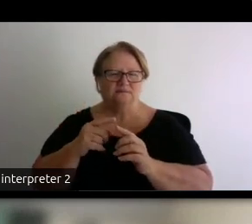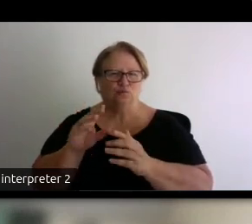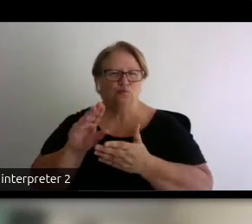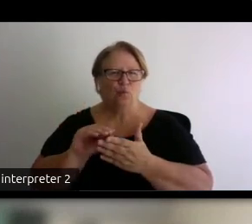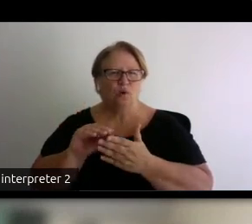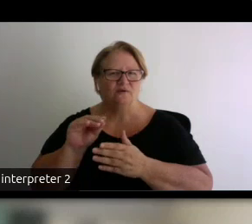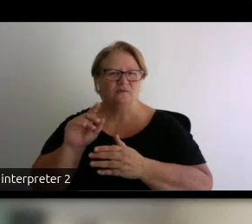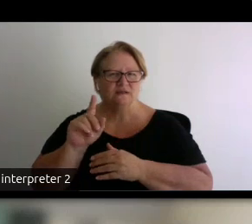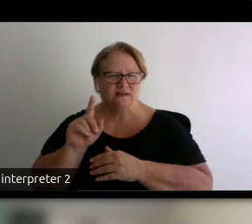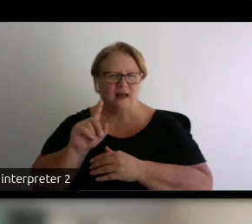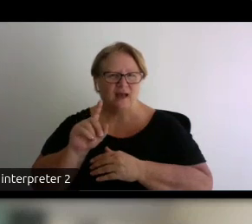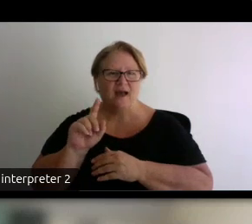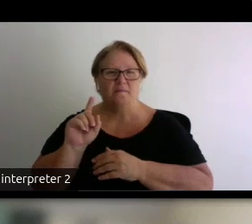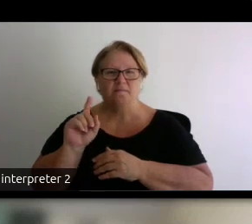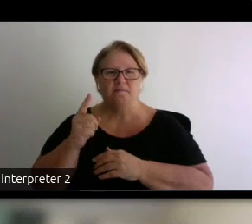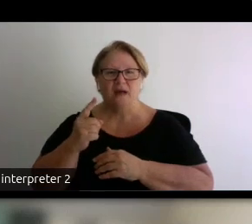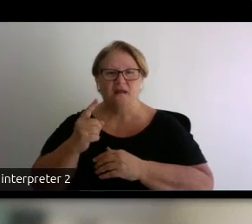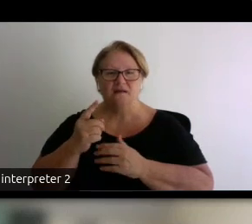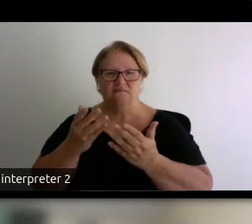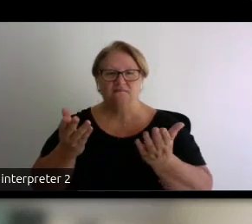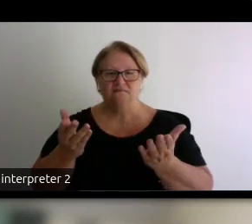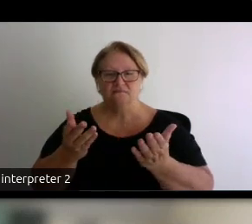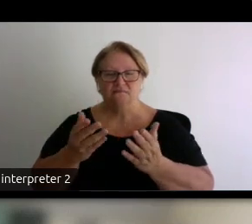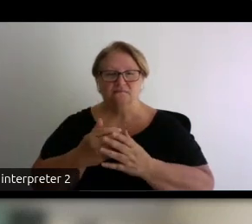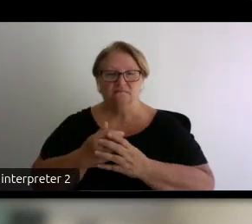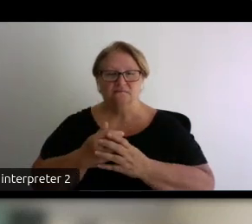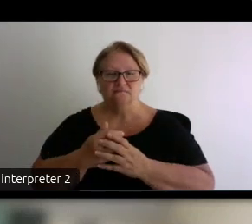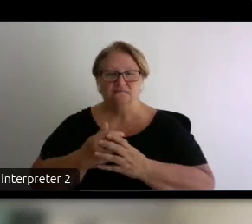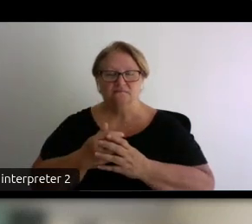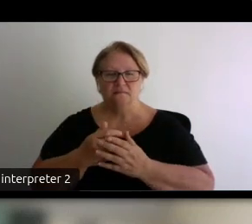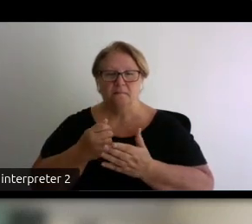but otherwise just some basic information. So to contact us